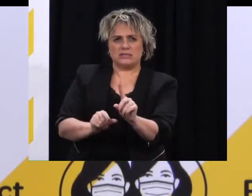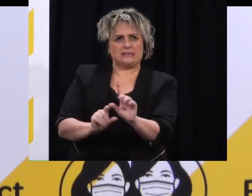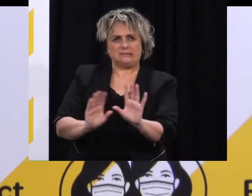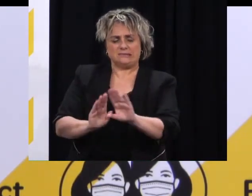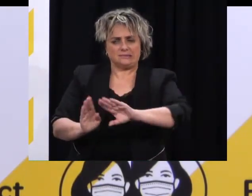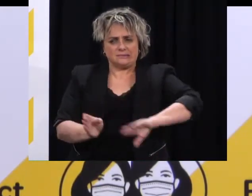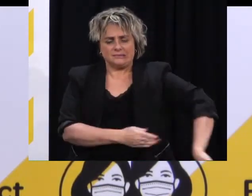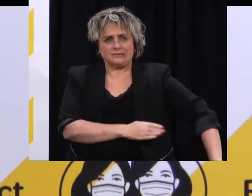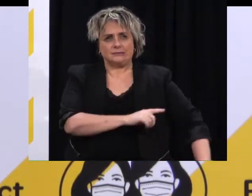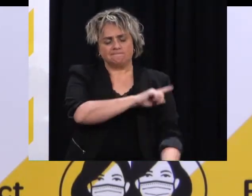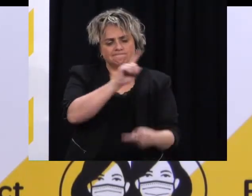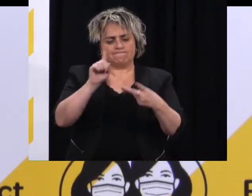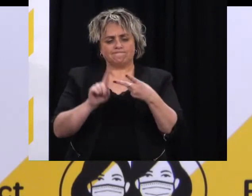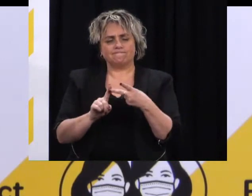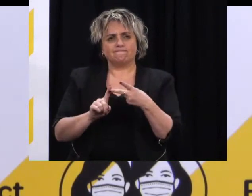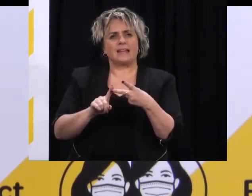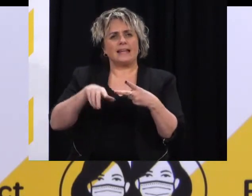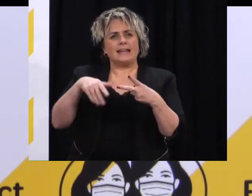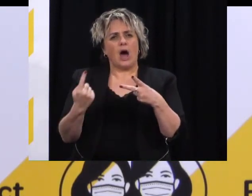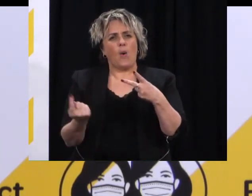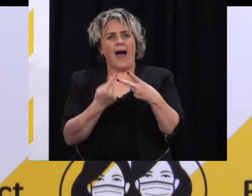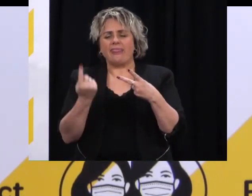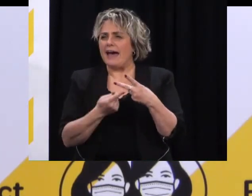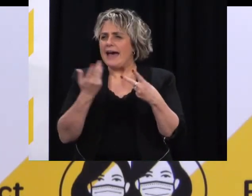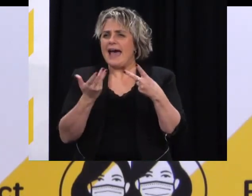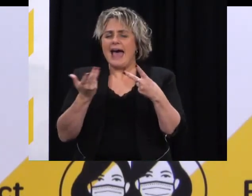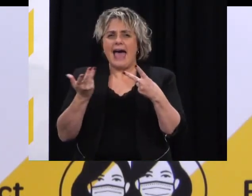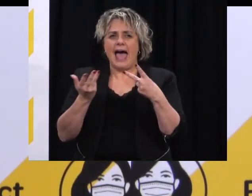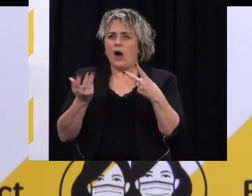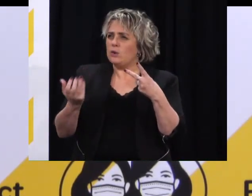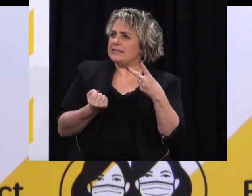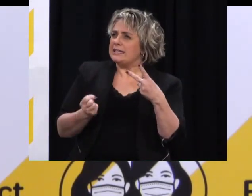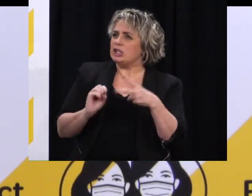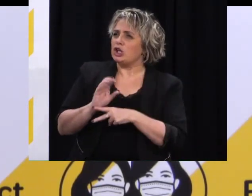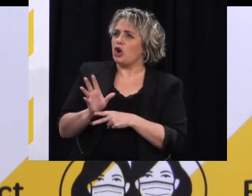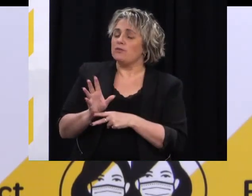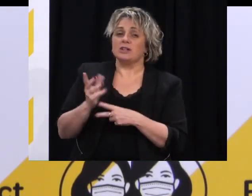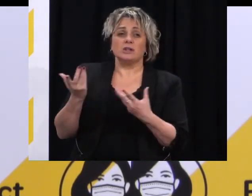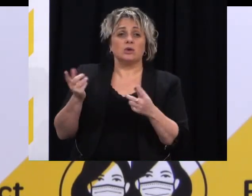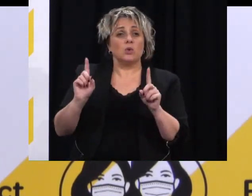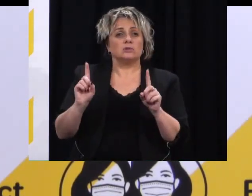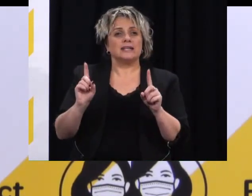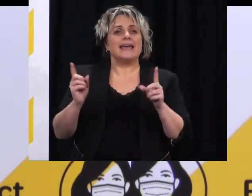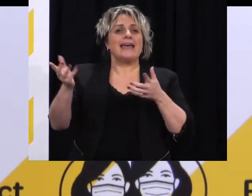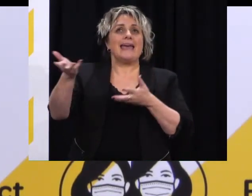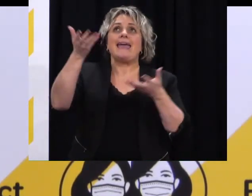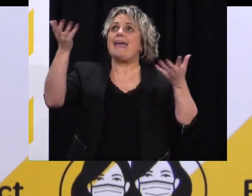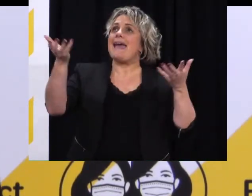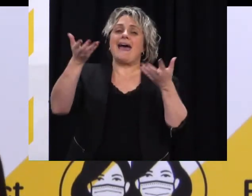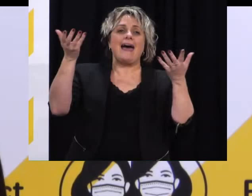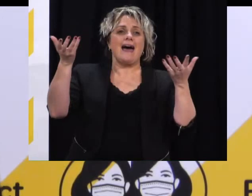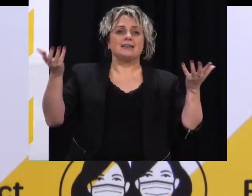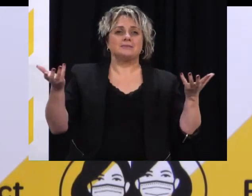people contact - it seems it would be fair to say we've ruled most if not all of that out. So now we're left with